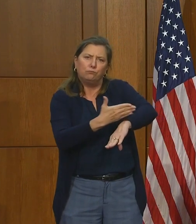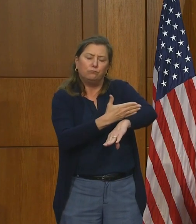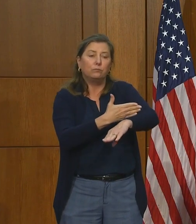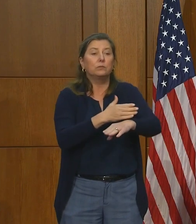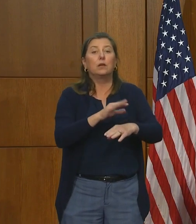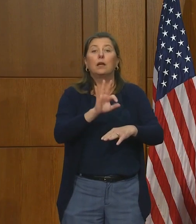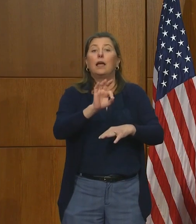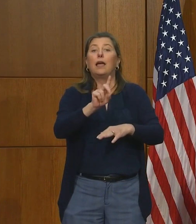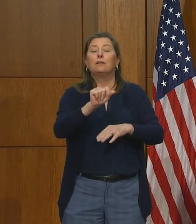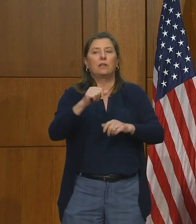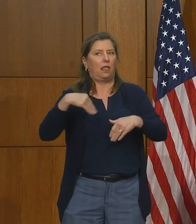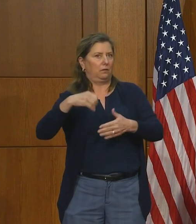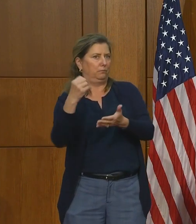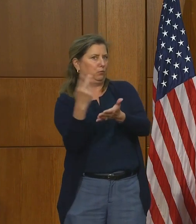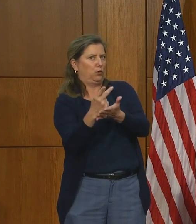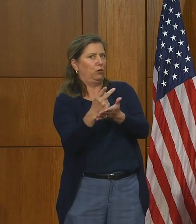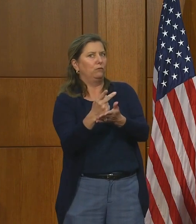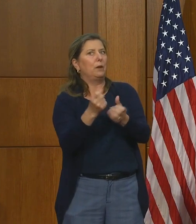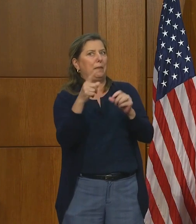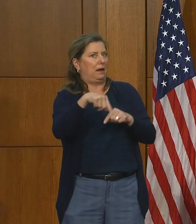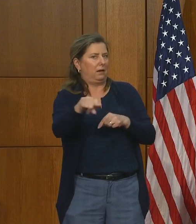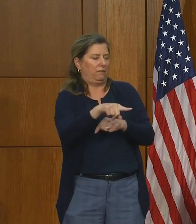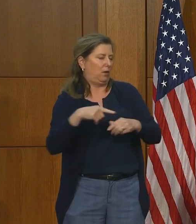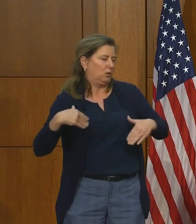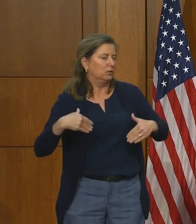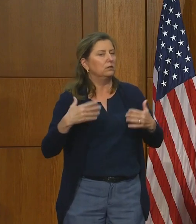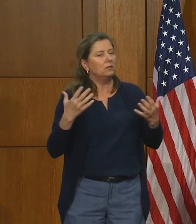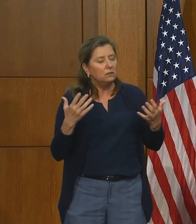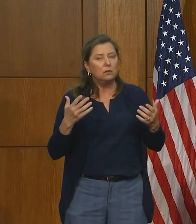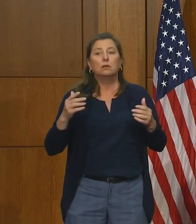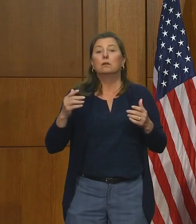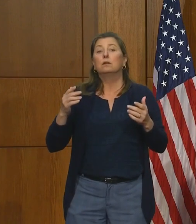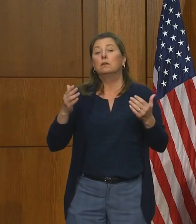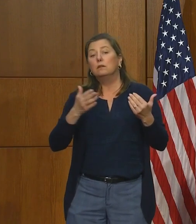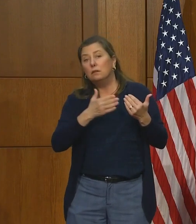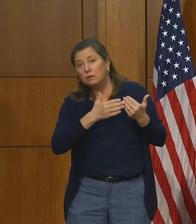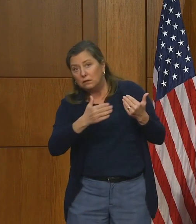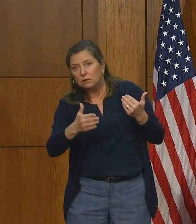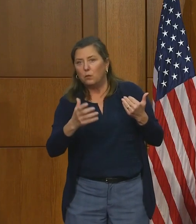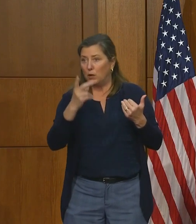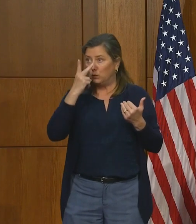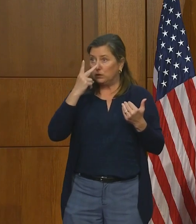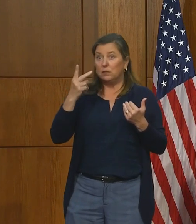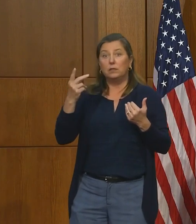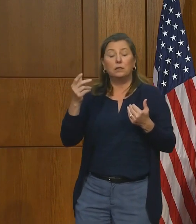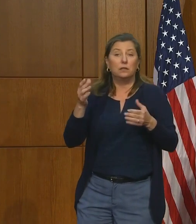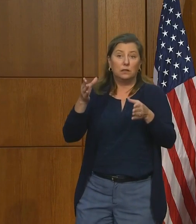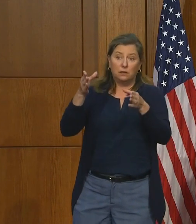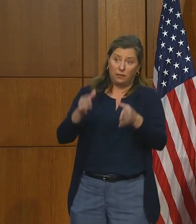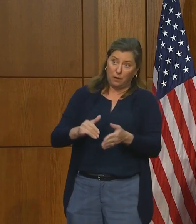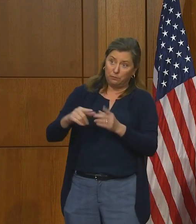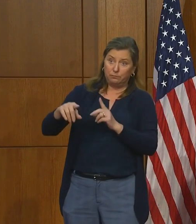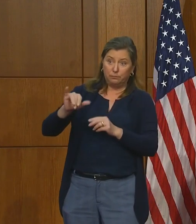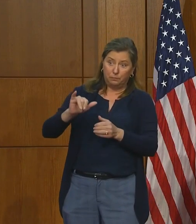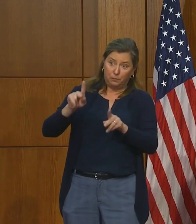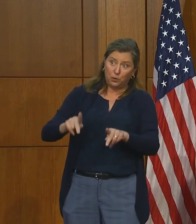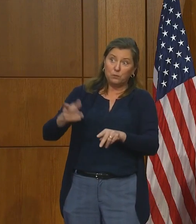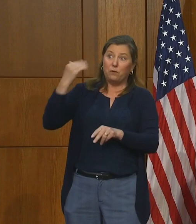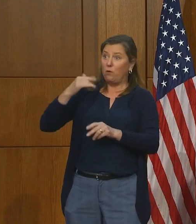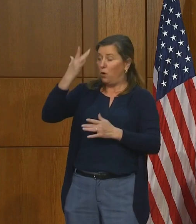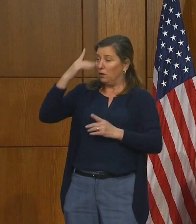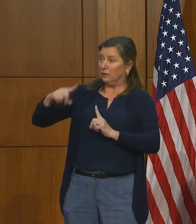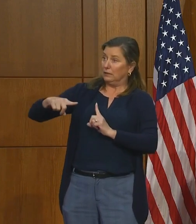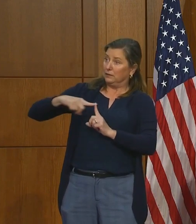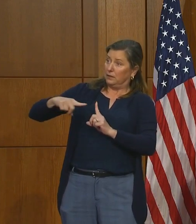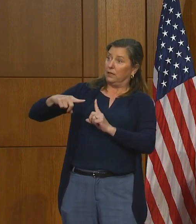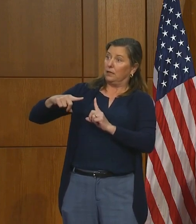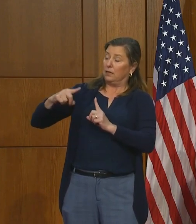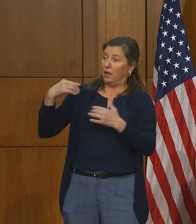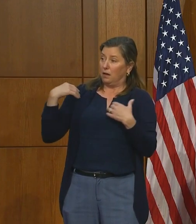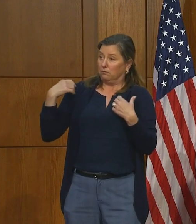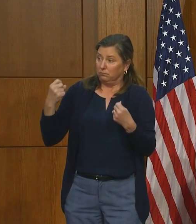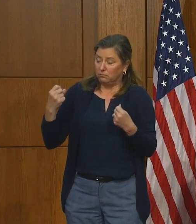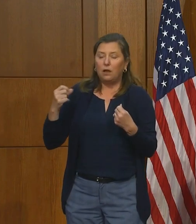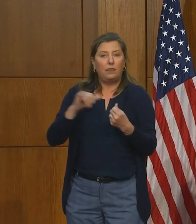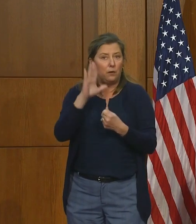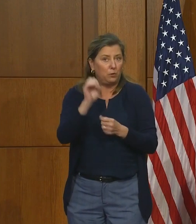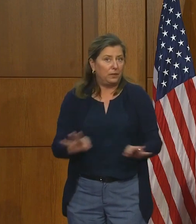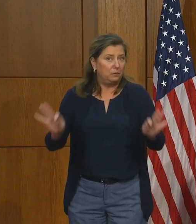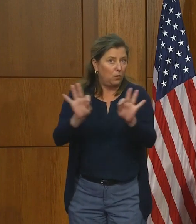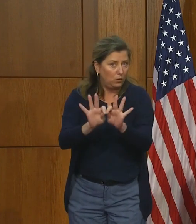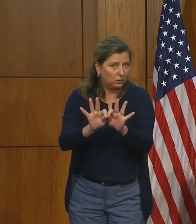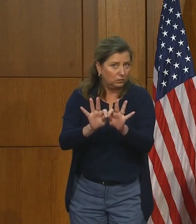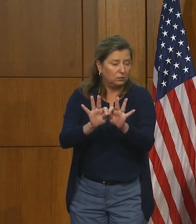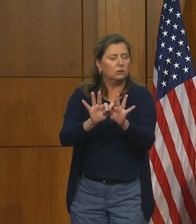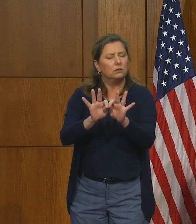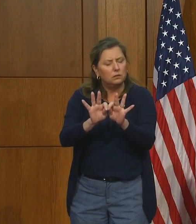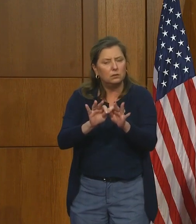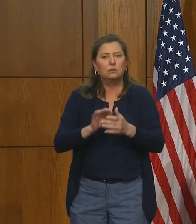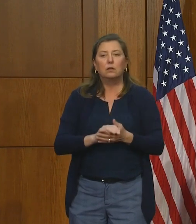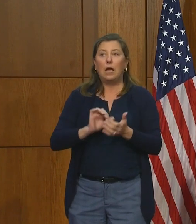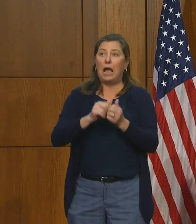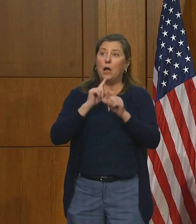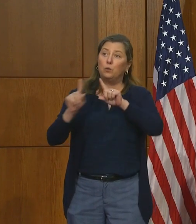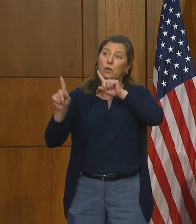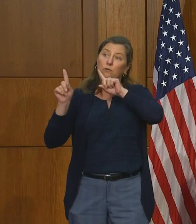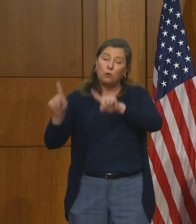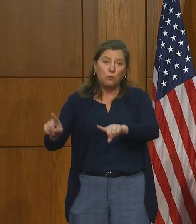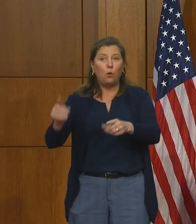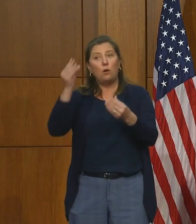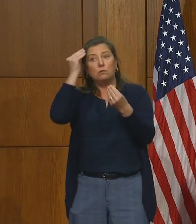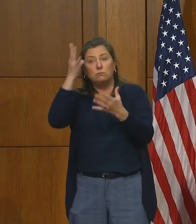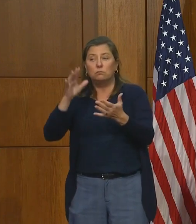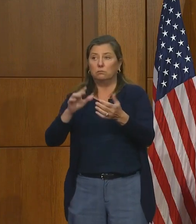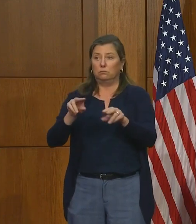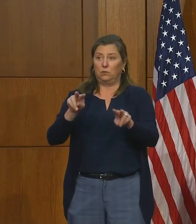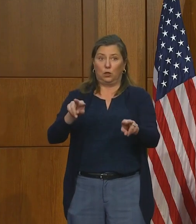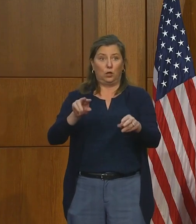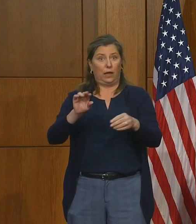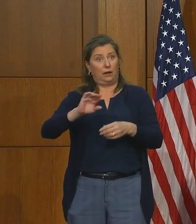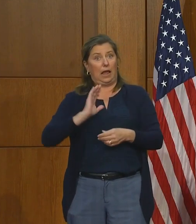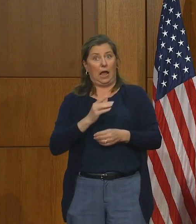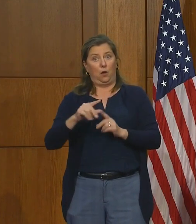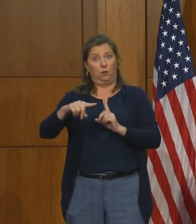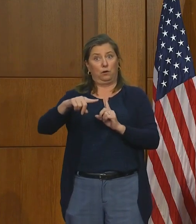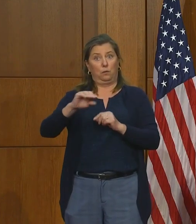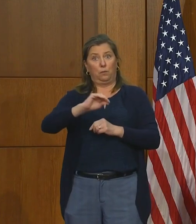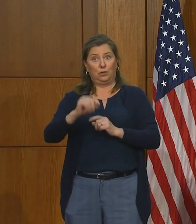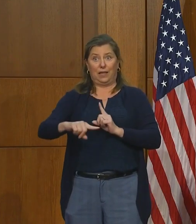INSIGHT. UP TEST- CONTINUE TO